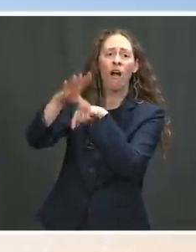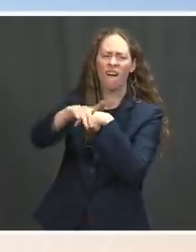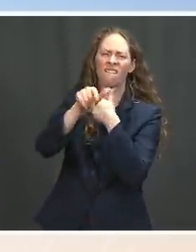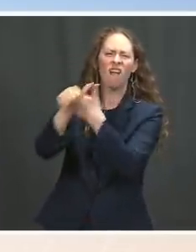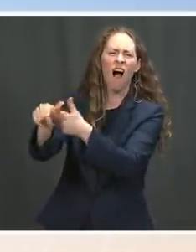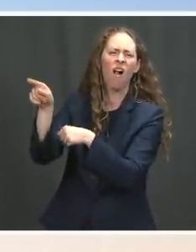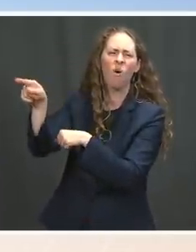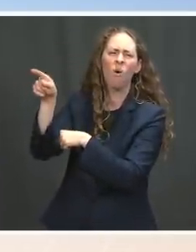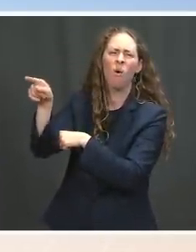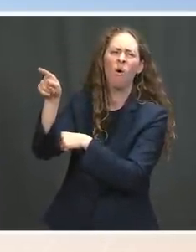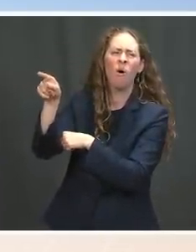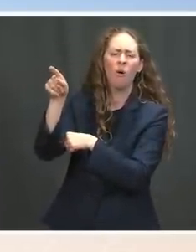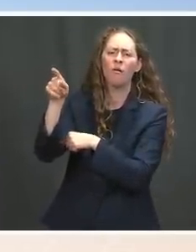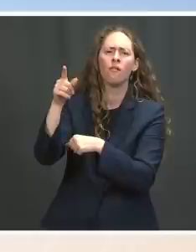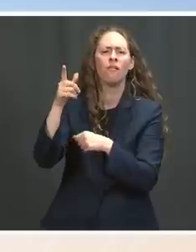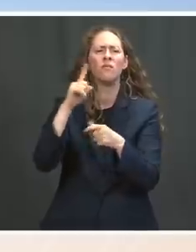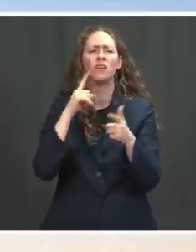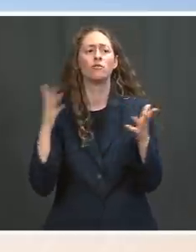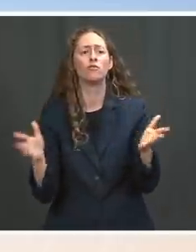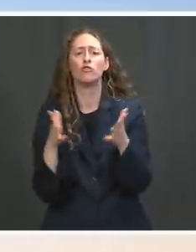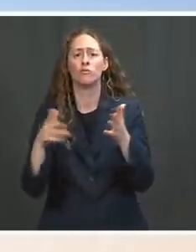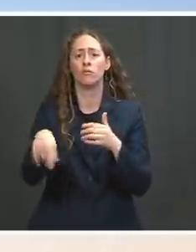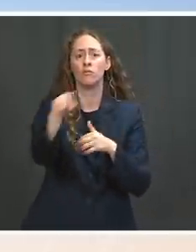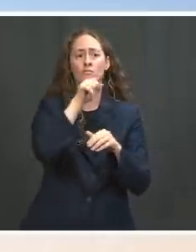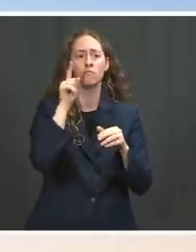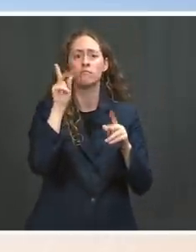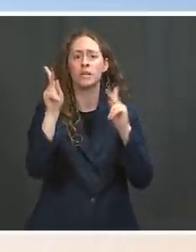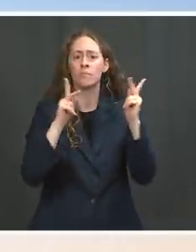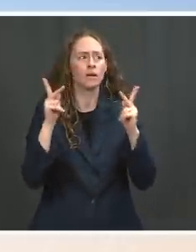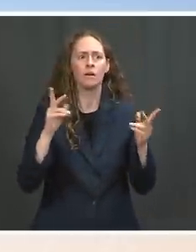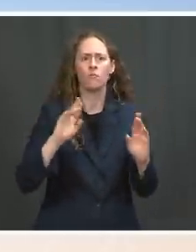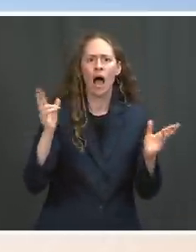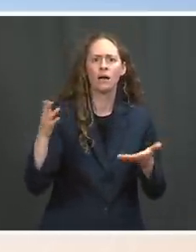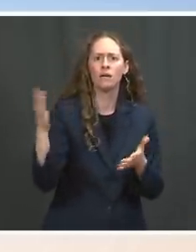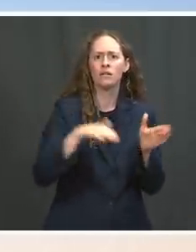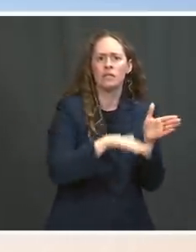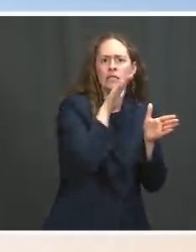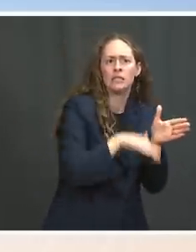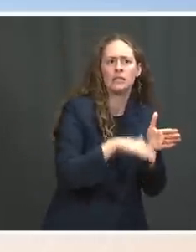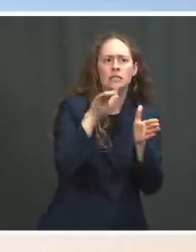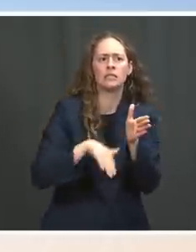not to hoard gasoline, and to watch for the updates that are coming from the federal government.